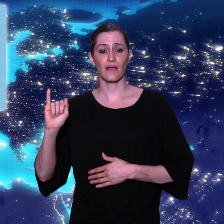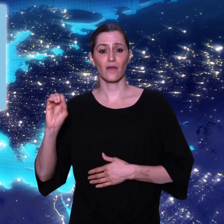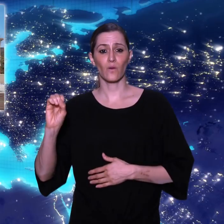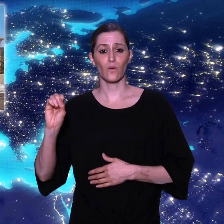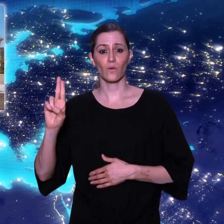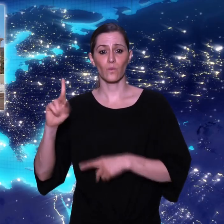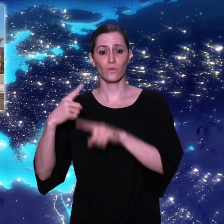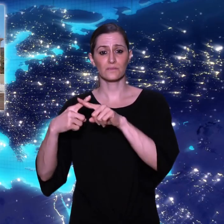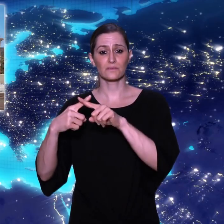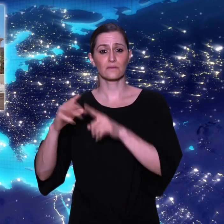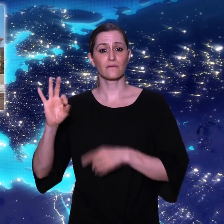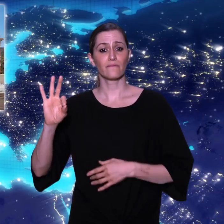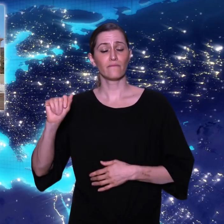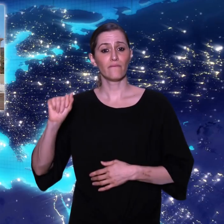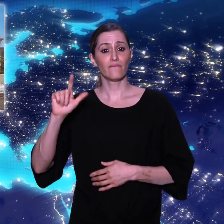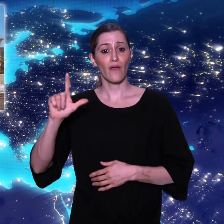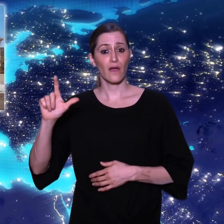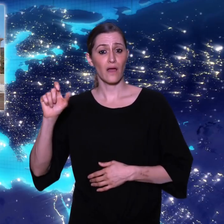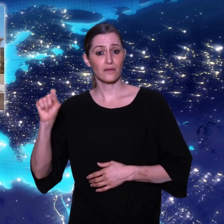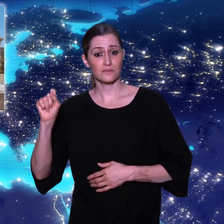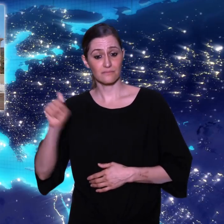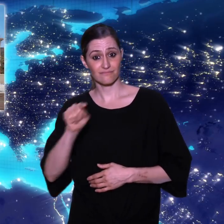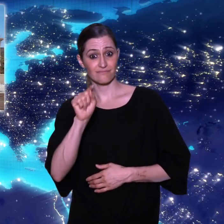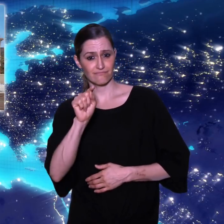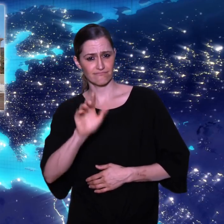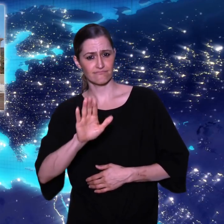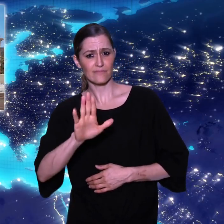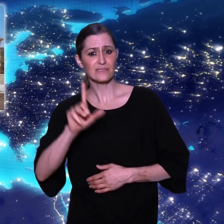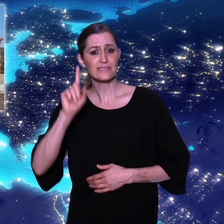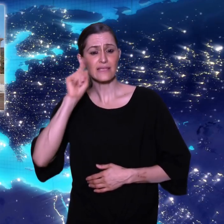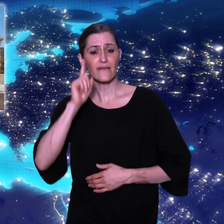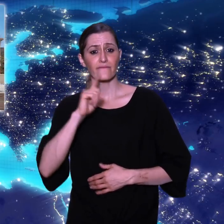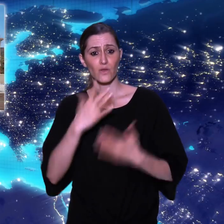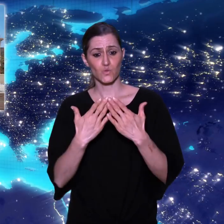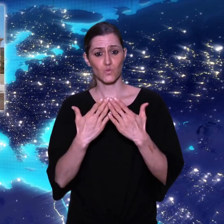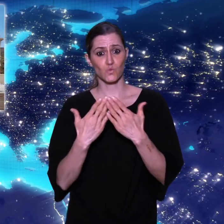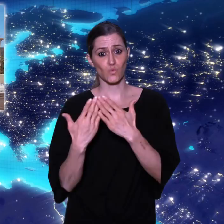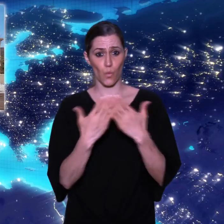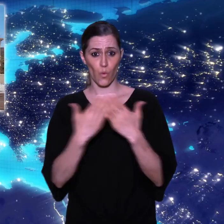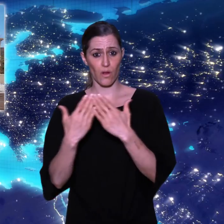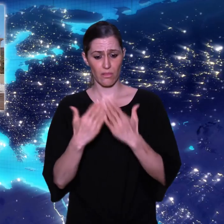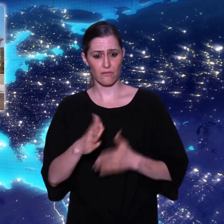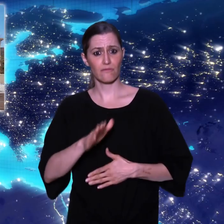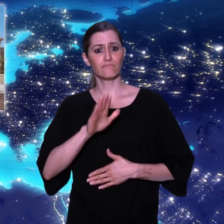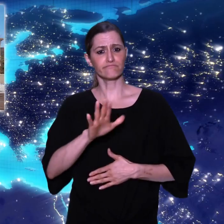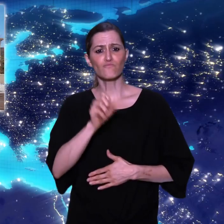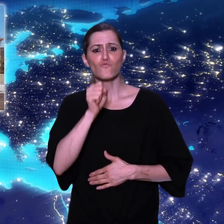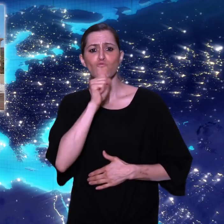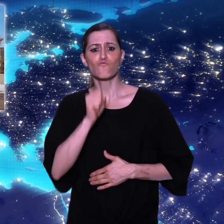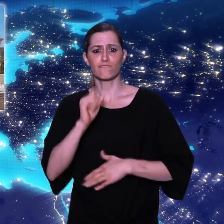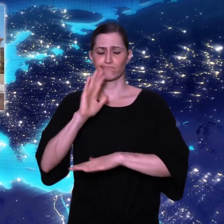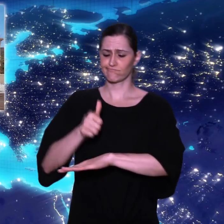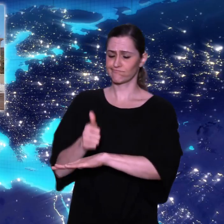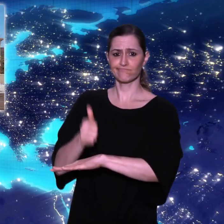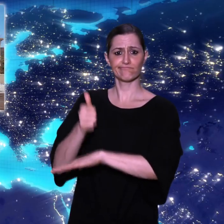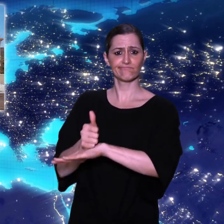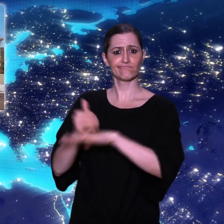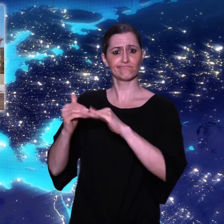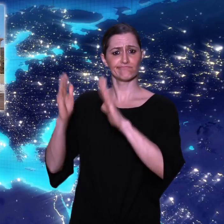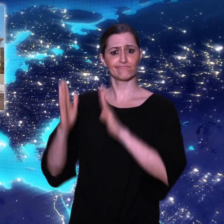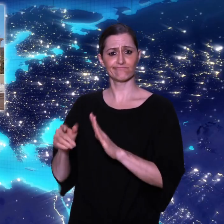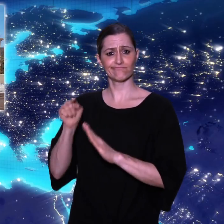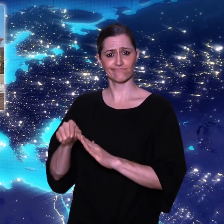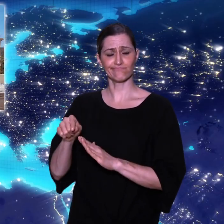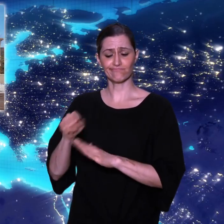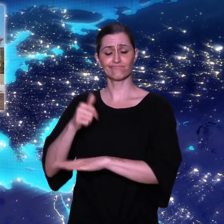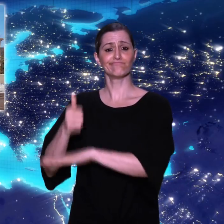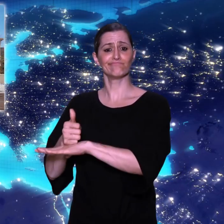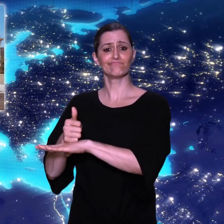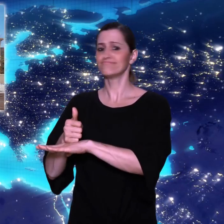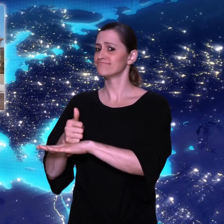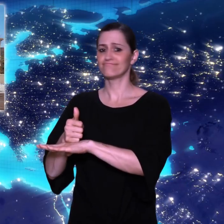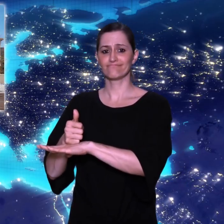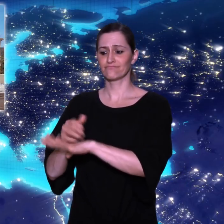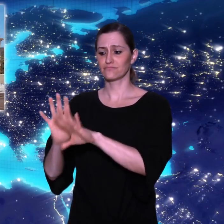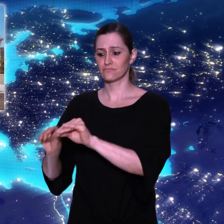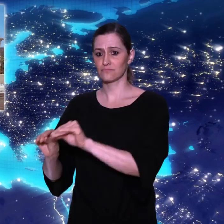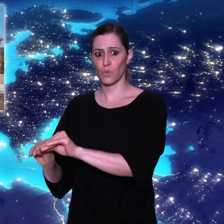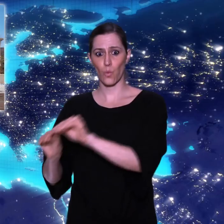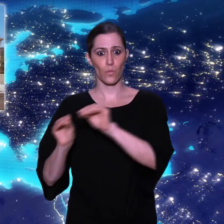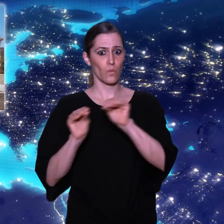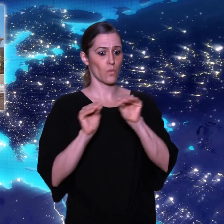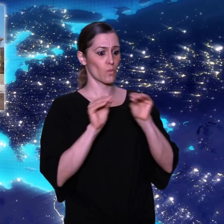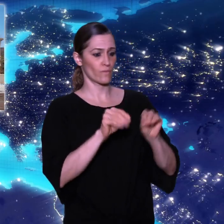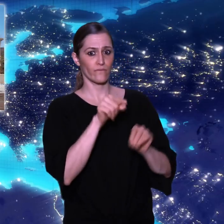South Dakota School for the Deaf will be relocating to a